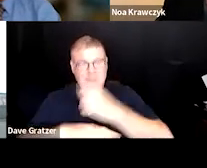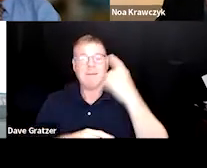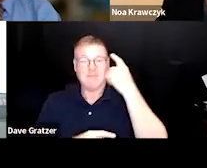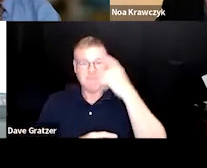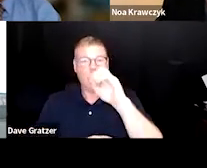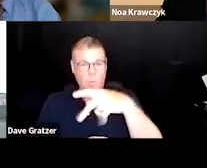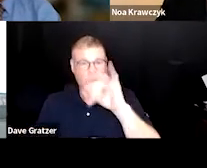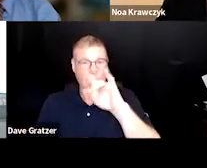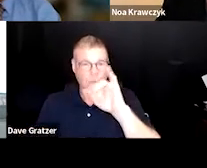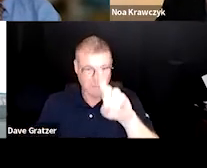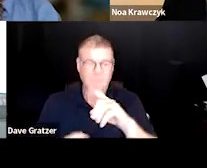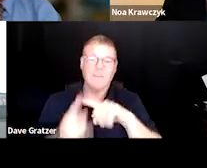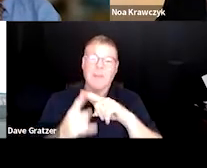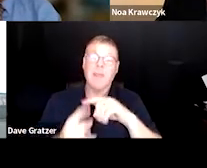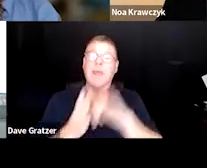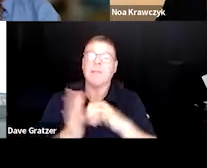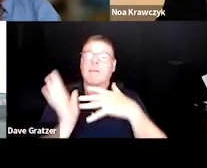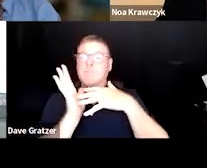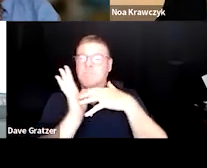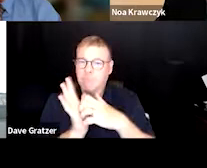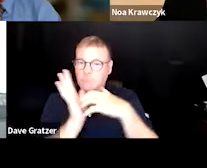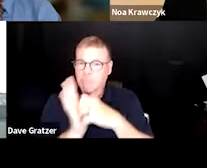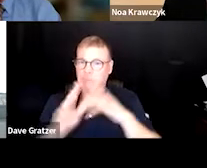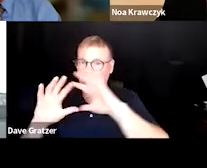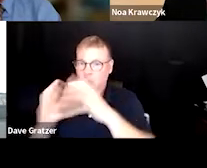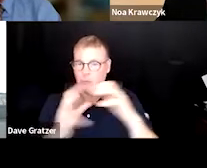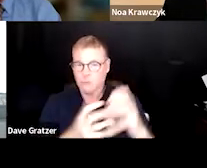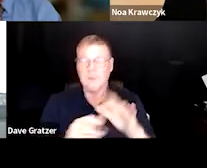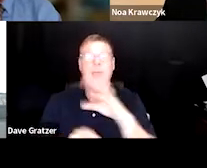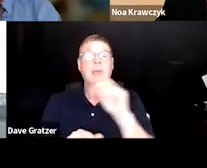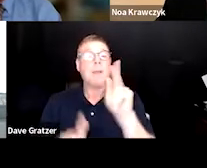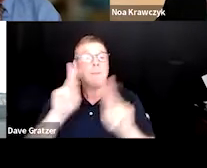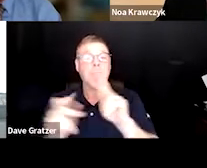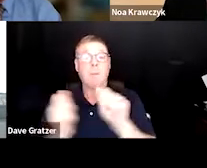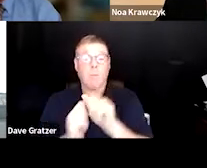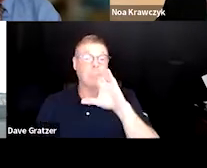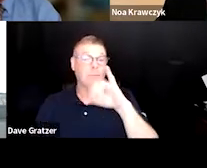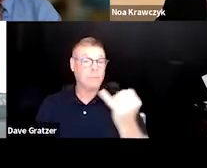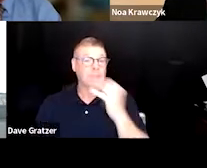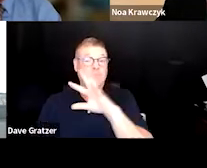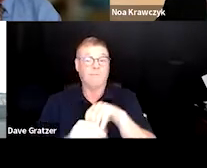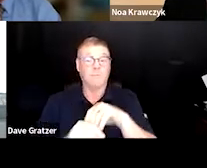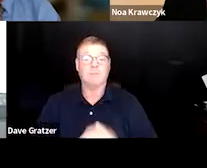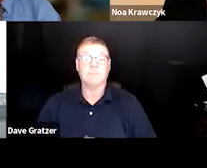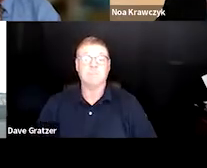particularly among vulnerable groups, such as people with criminal justice involvement. Next slide.